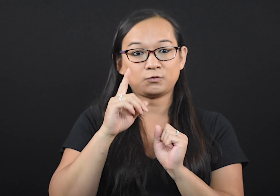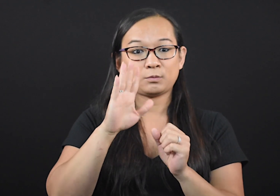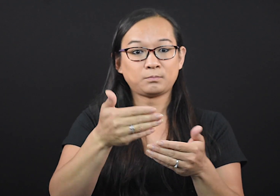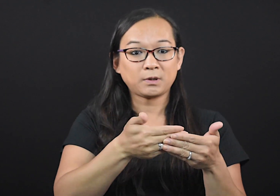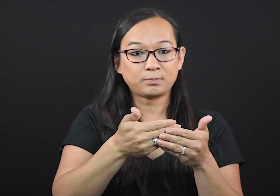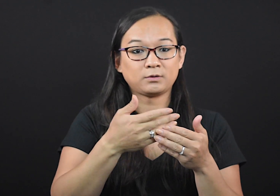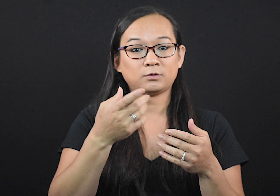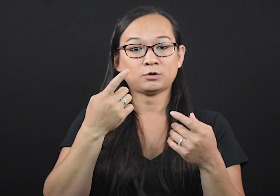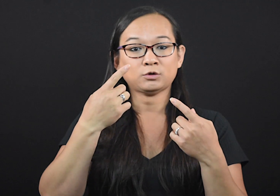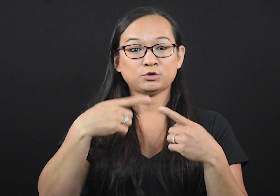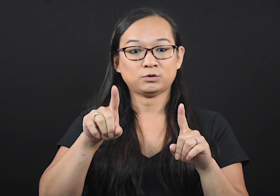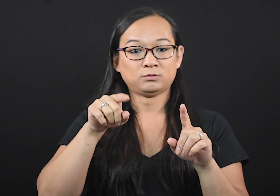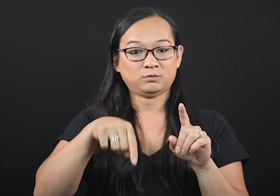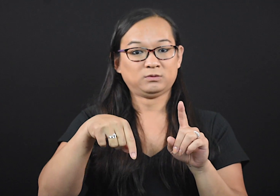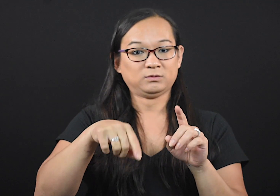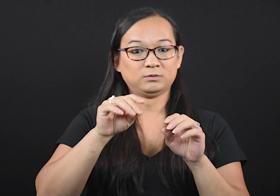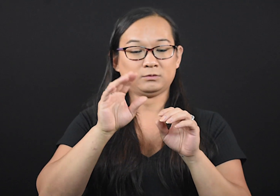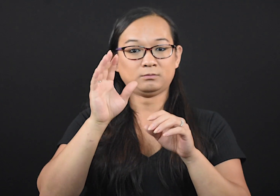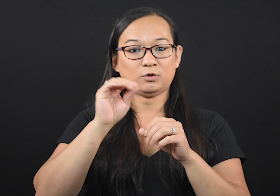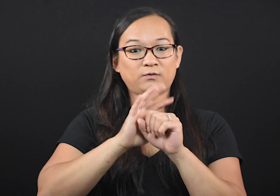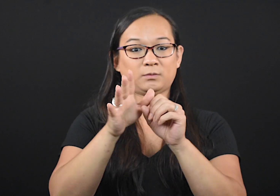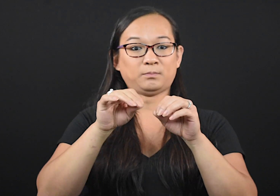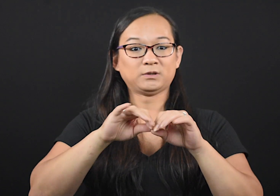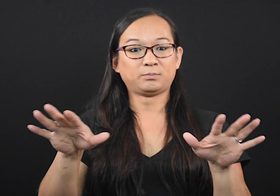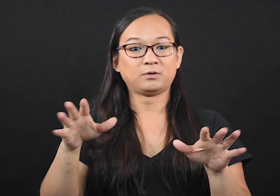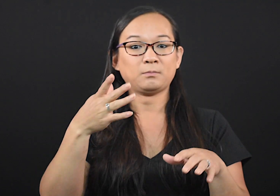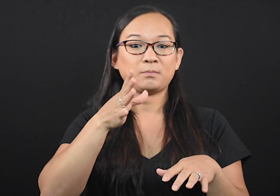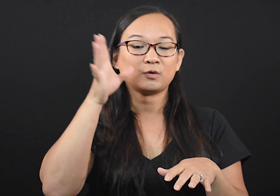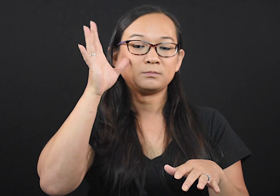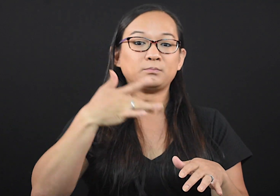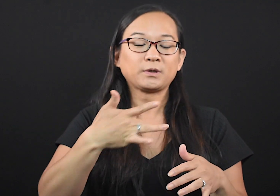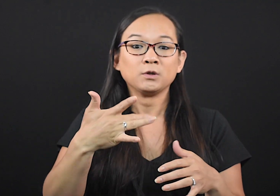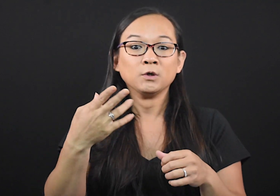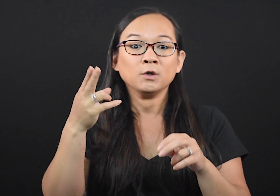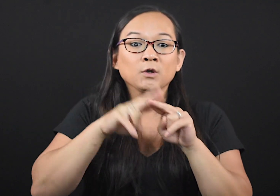Ensure safe sleep for your baby During the COVID-19 pandemic,